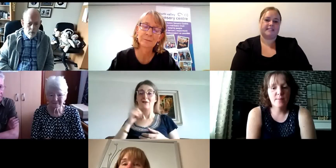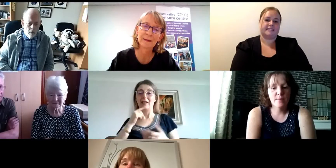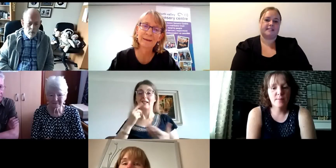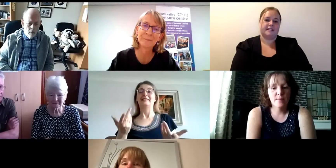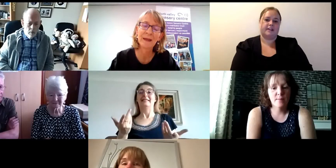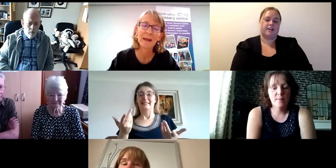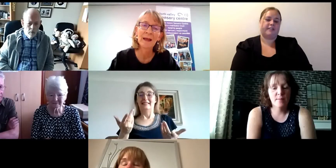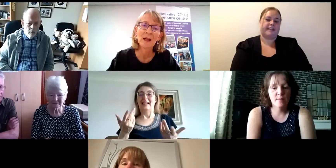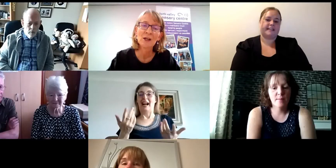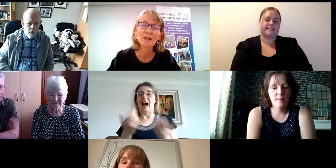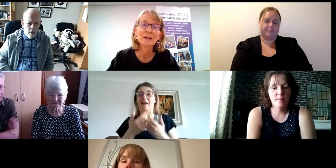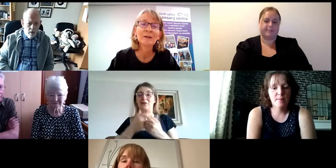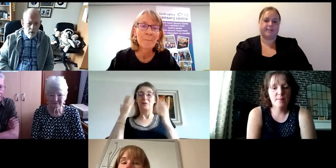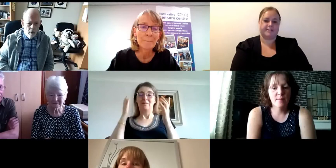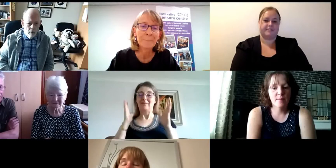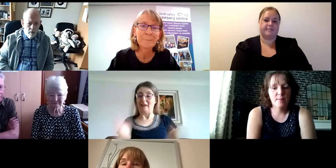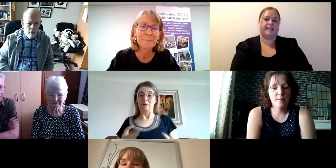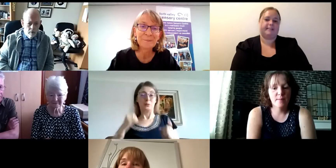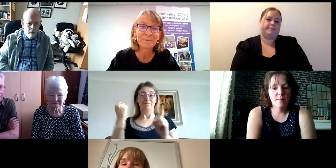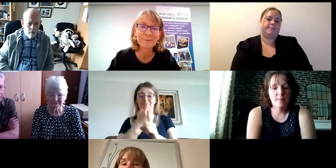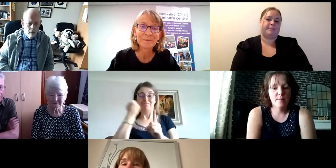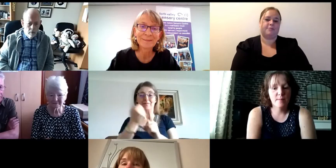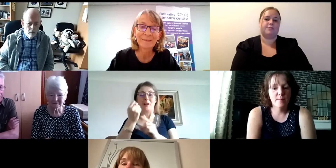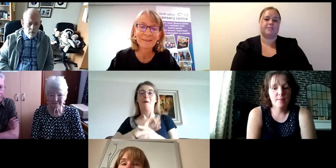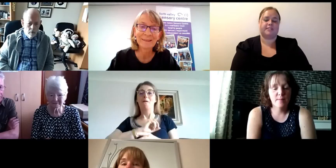So I have to advocate for the deaf.